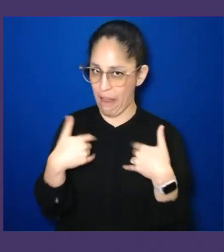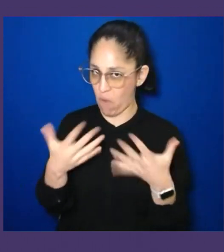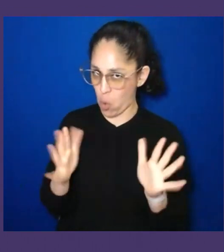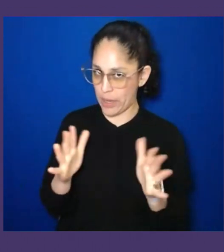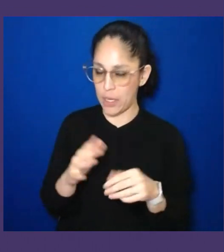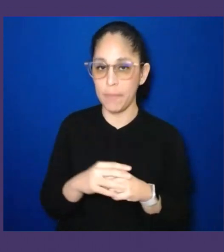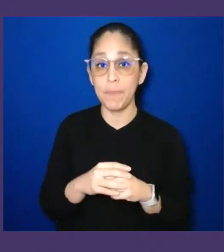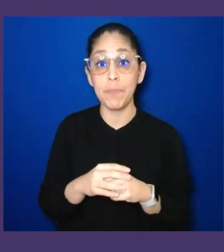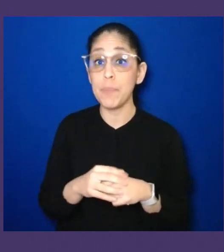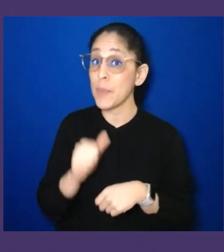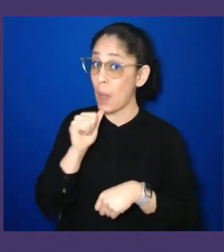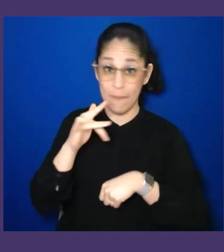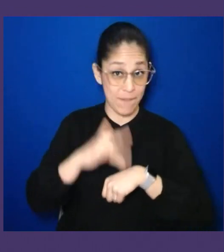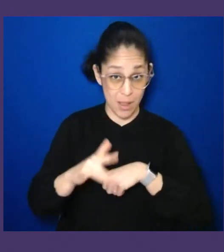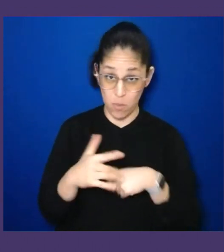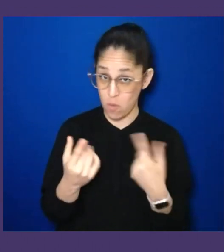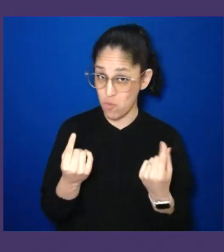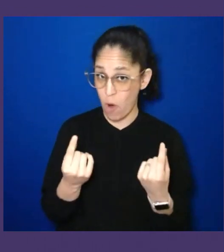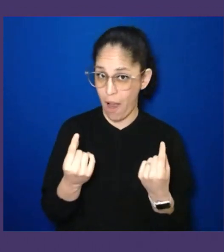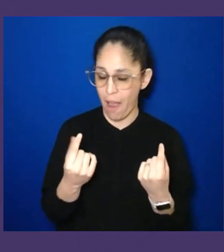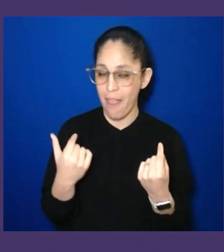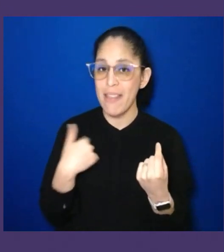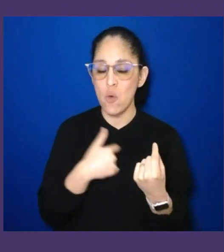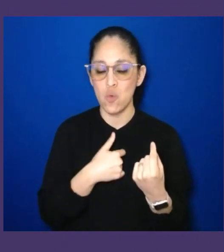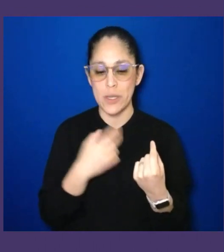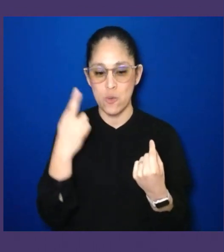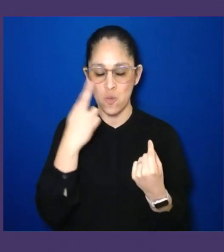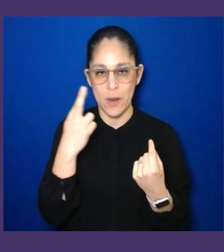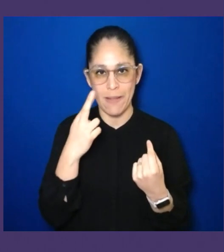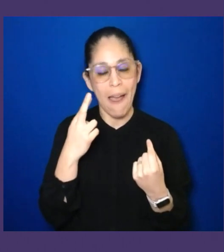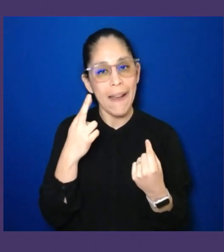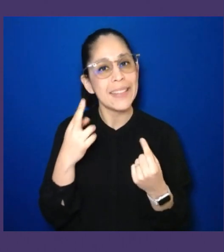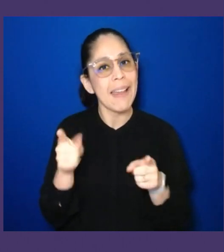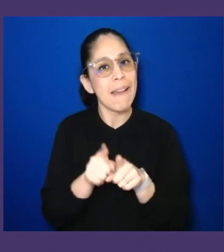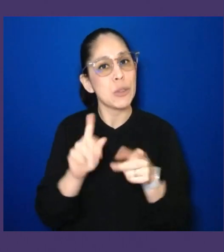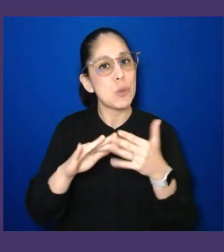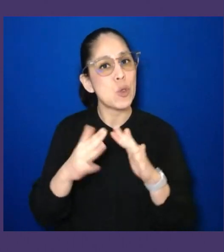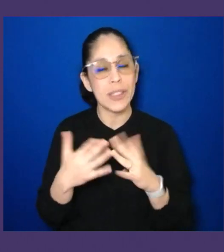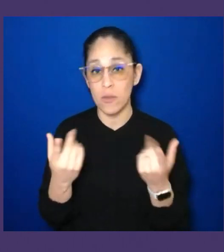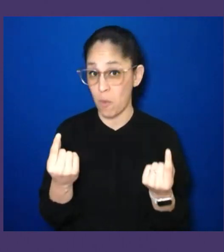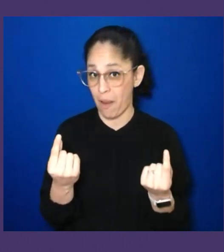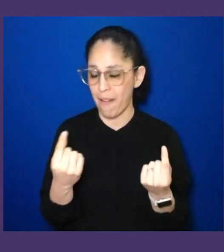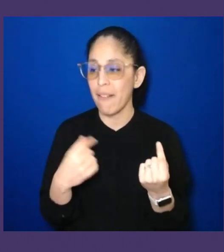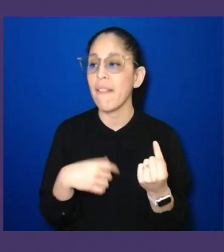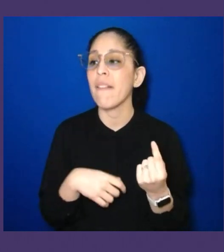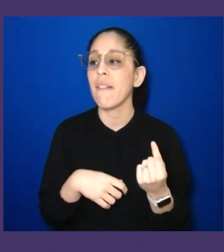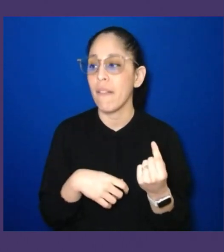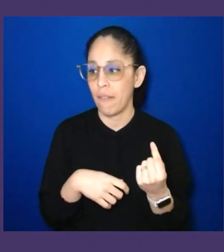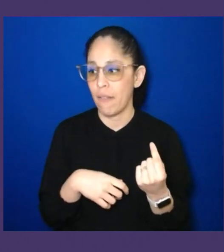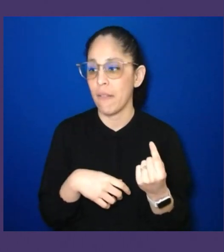or what we have come to realize as a community, however, was that systems, governments,